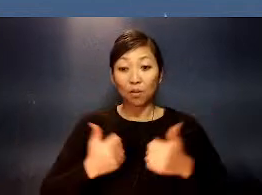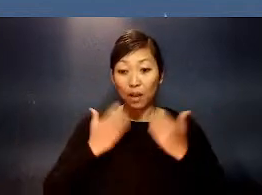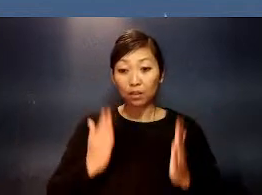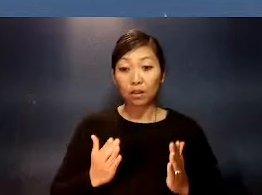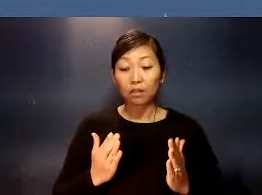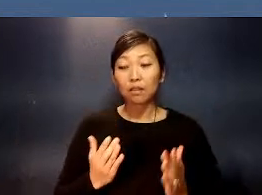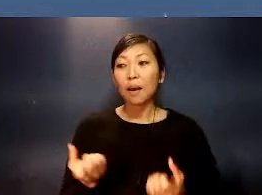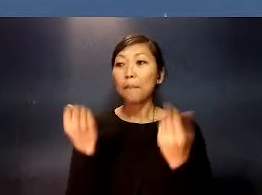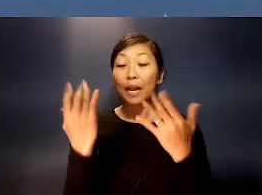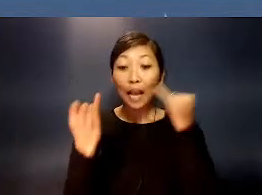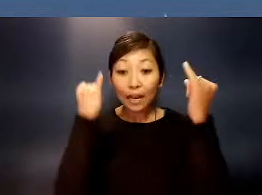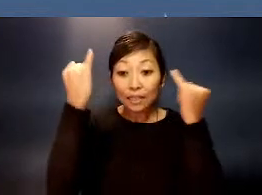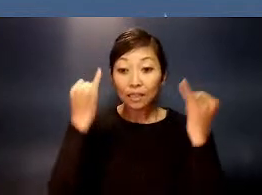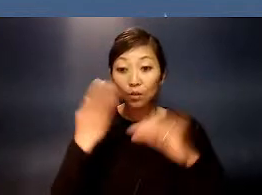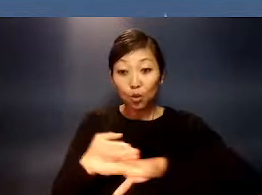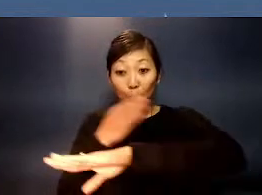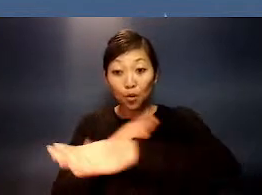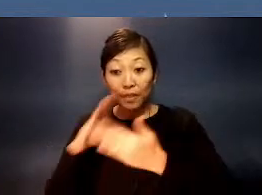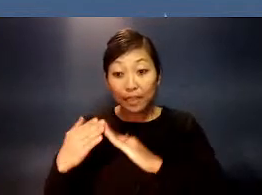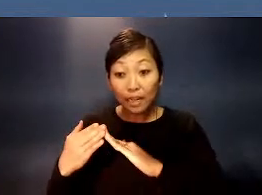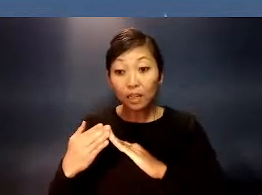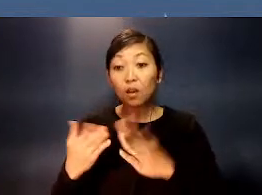WHICH COMES IN LARGE PART FROM OUR MONEY, PROPERTY TAXES